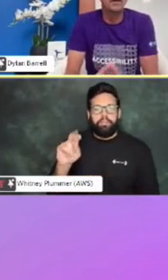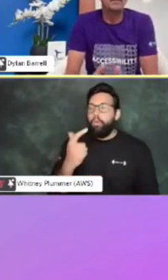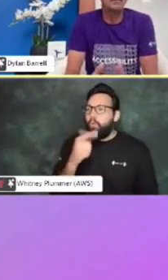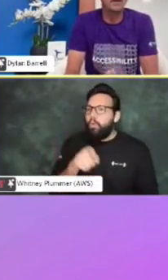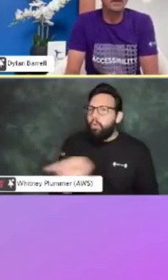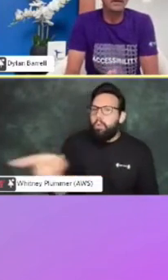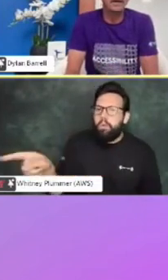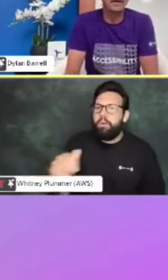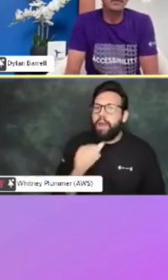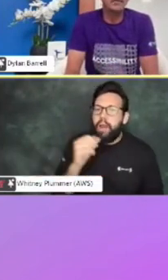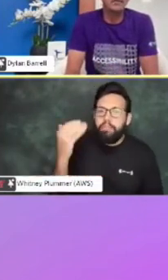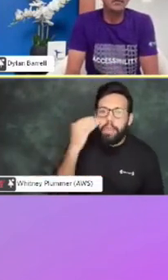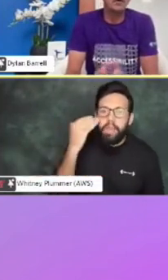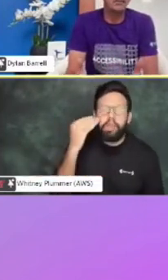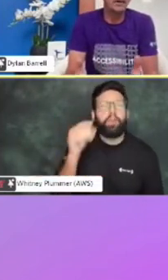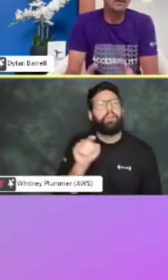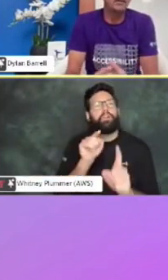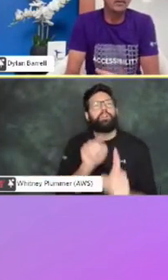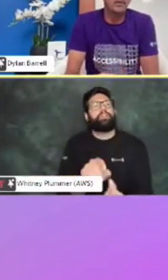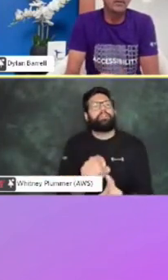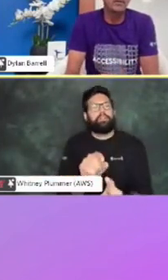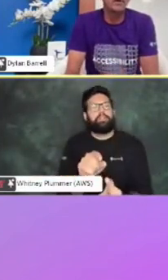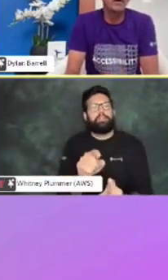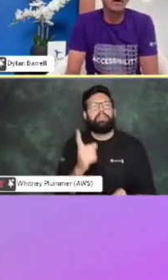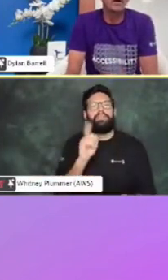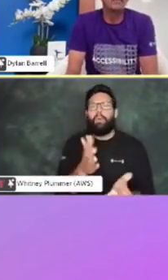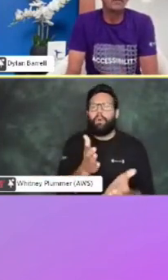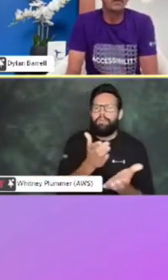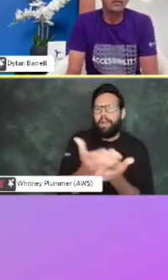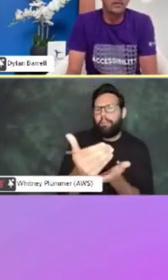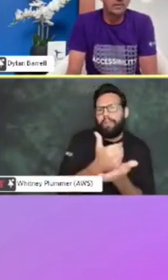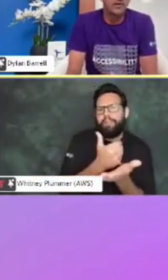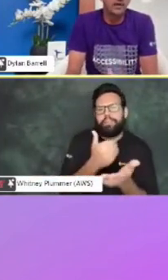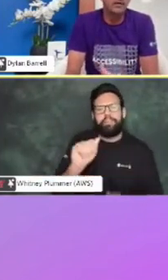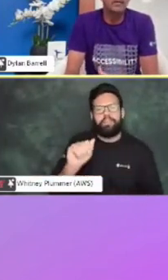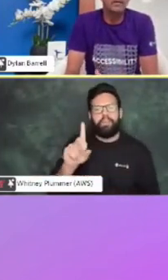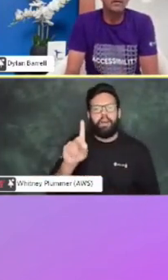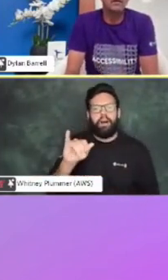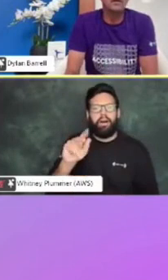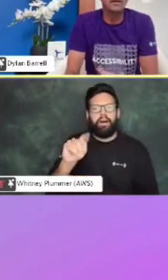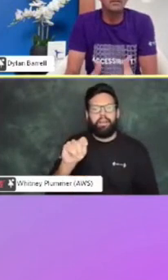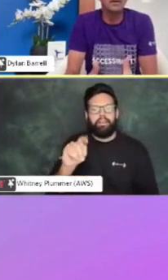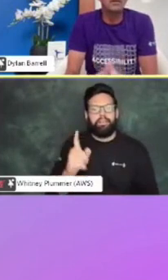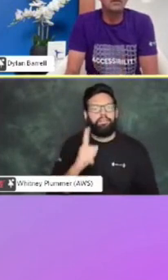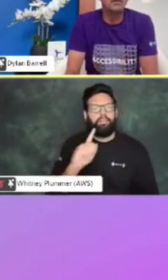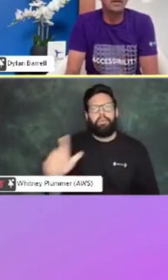is a product that allows you to do comprehensive audits of all sorts of digital experiences.